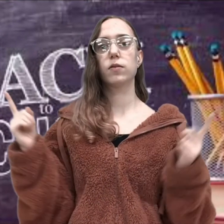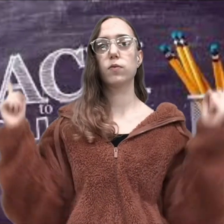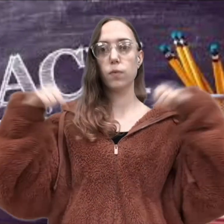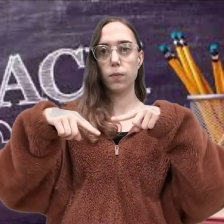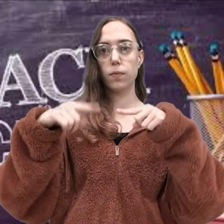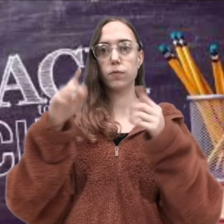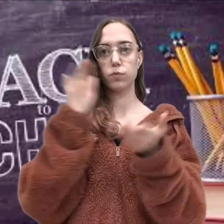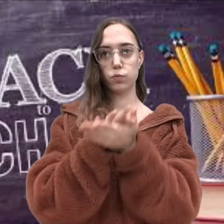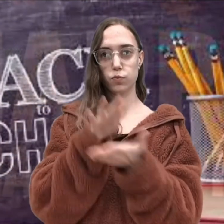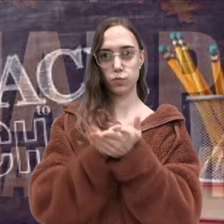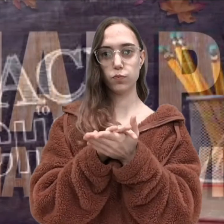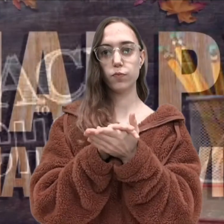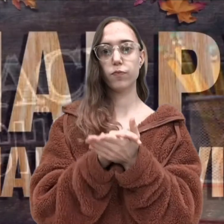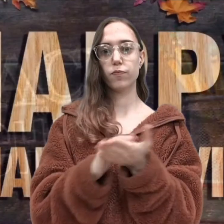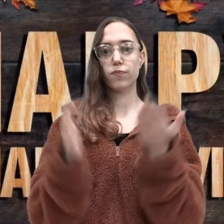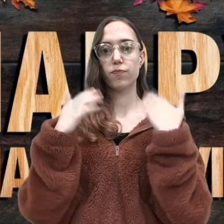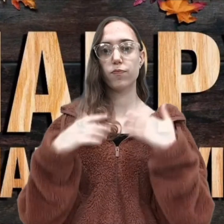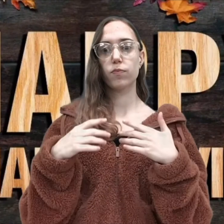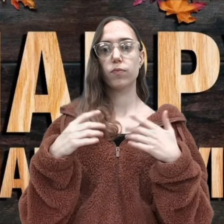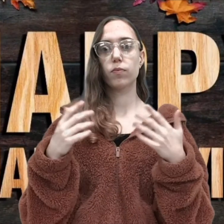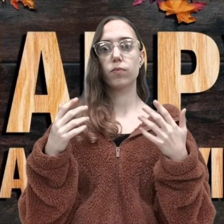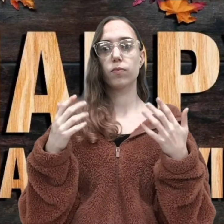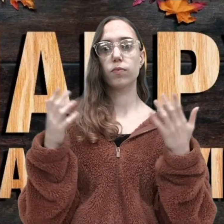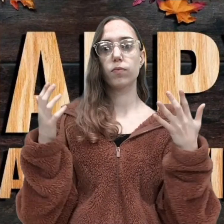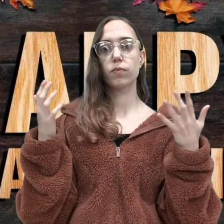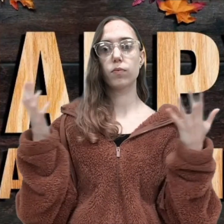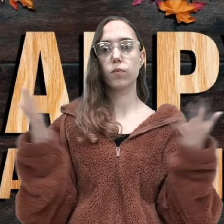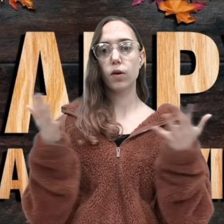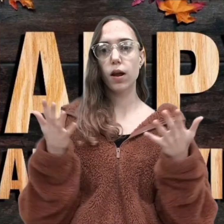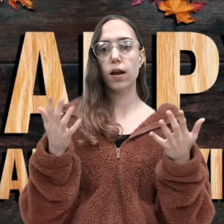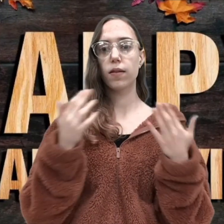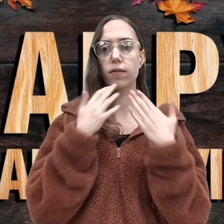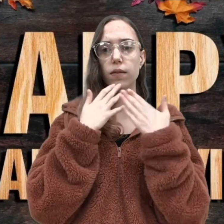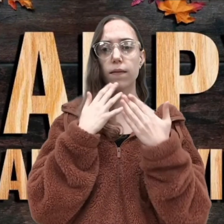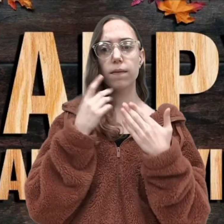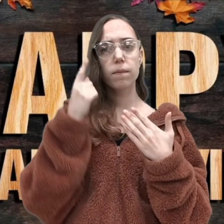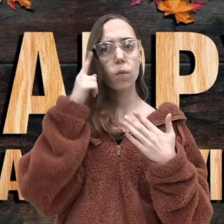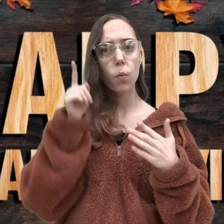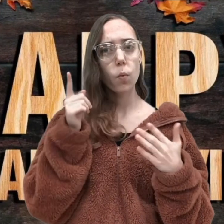November 29th we will return back to school.